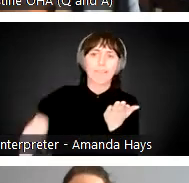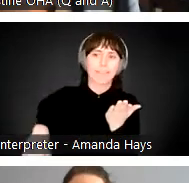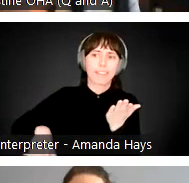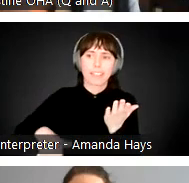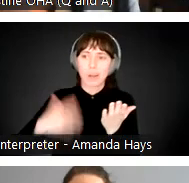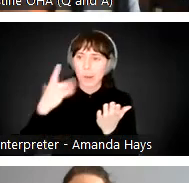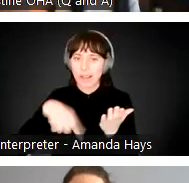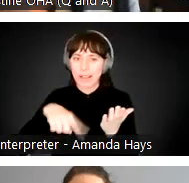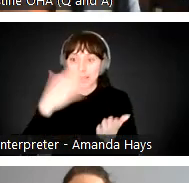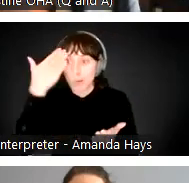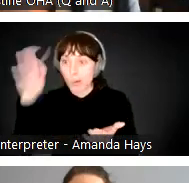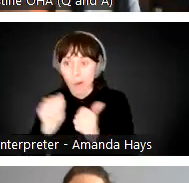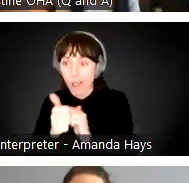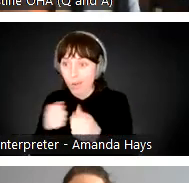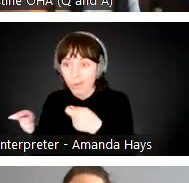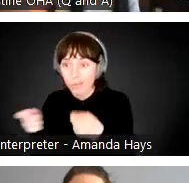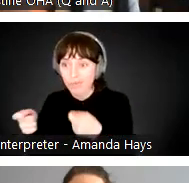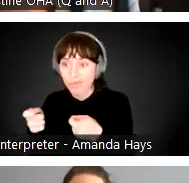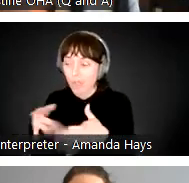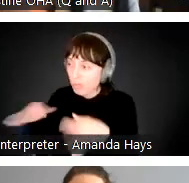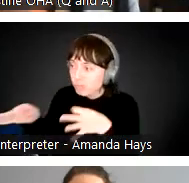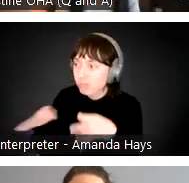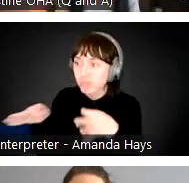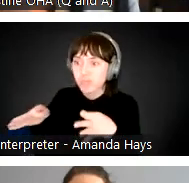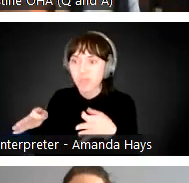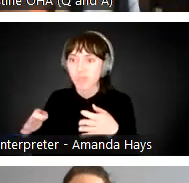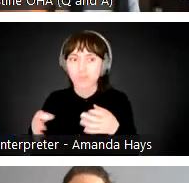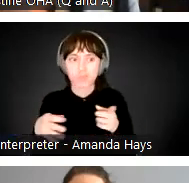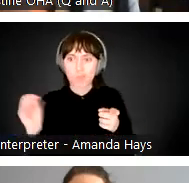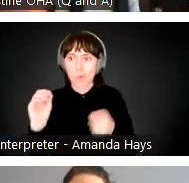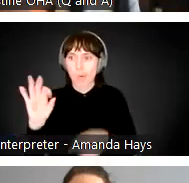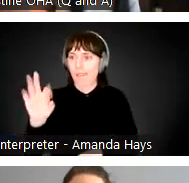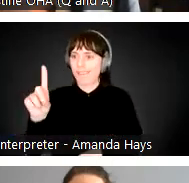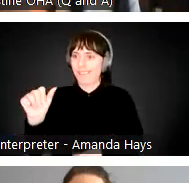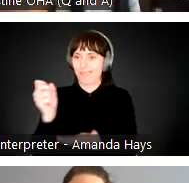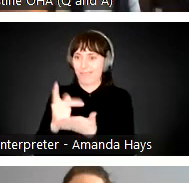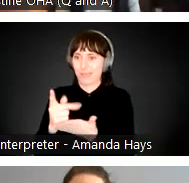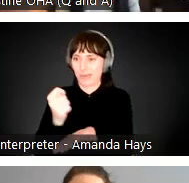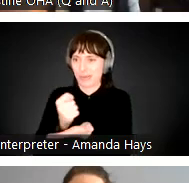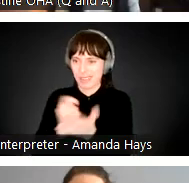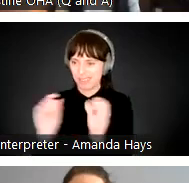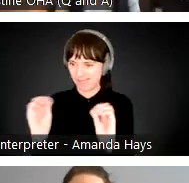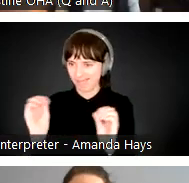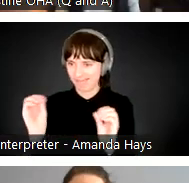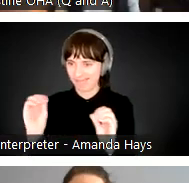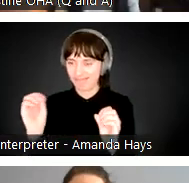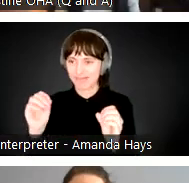really know how to manage, right? Something that isn't really- there's no FDA-approved treatment. They don't really